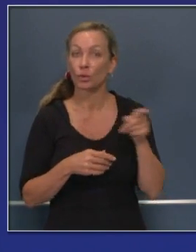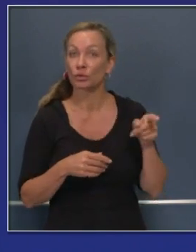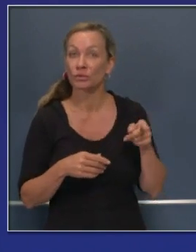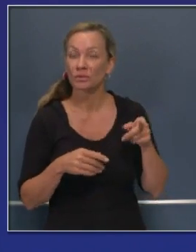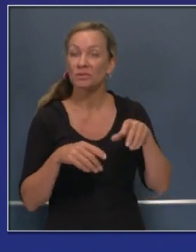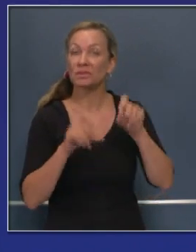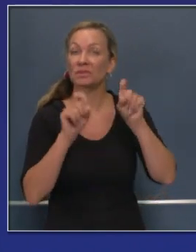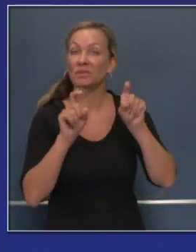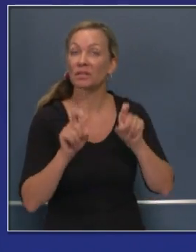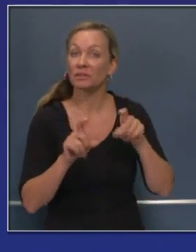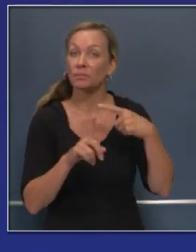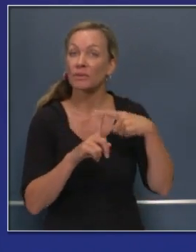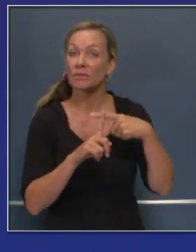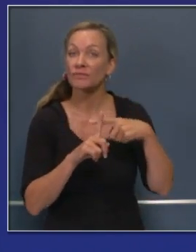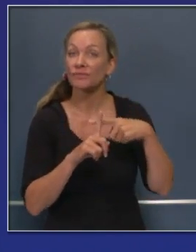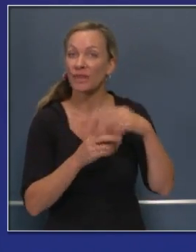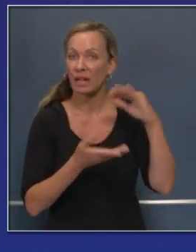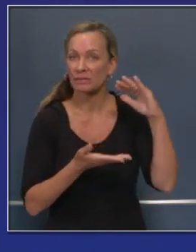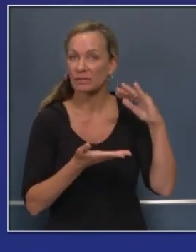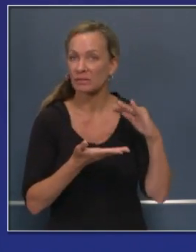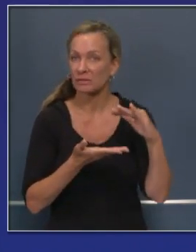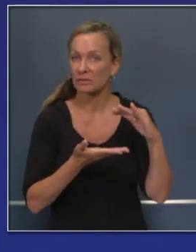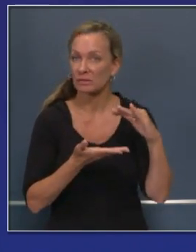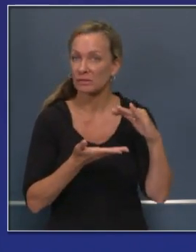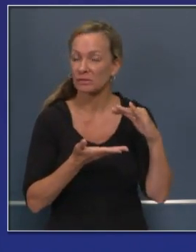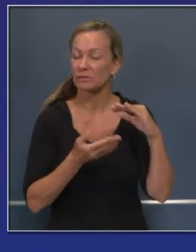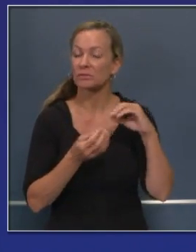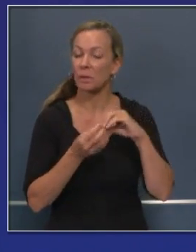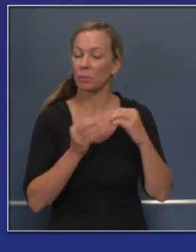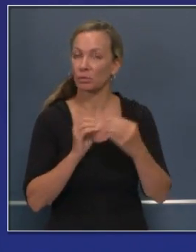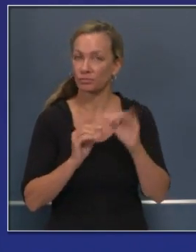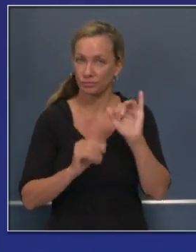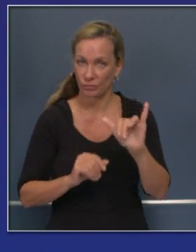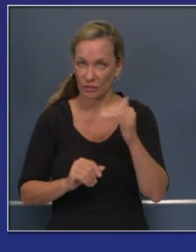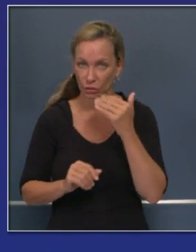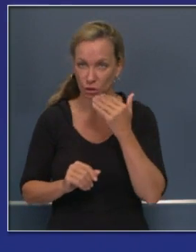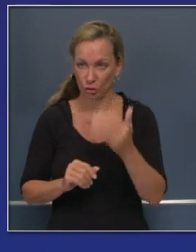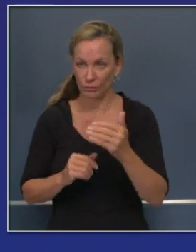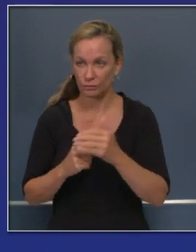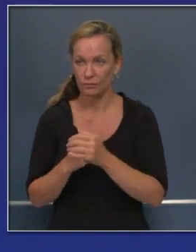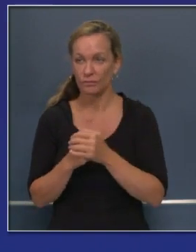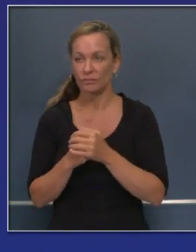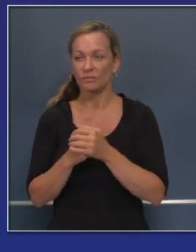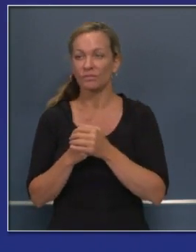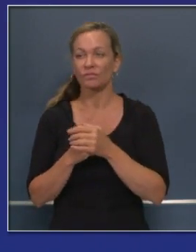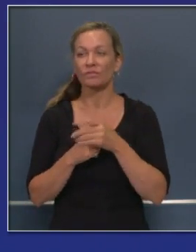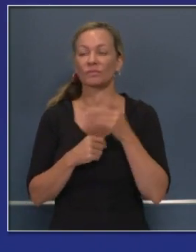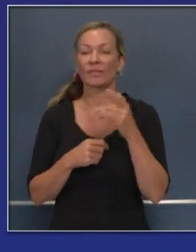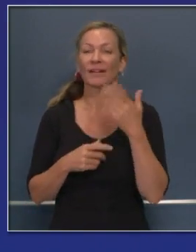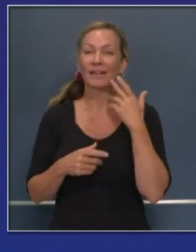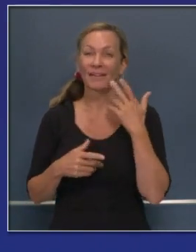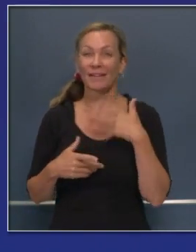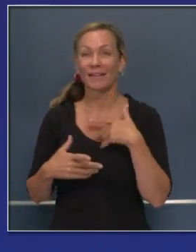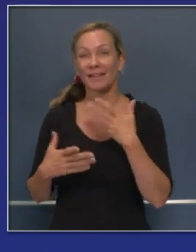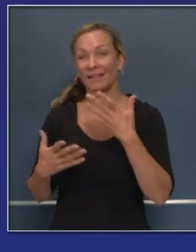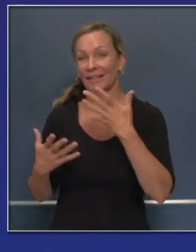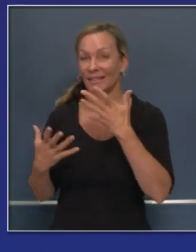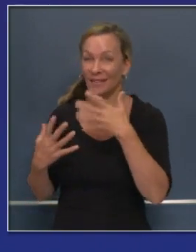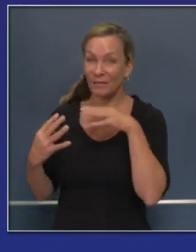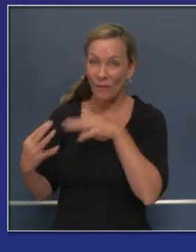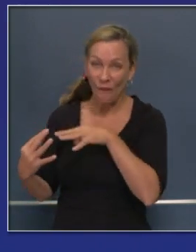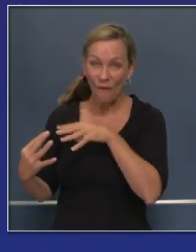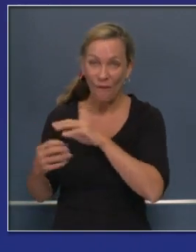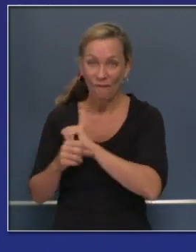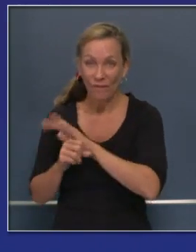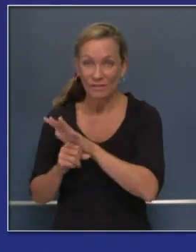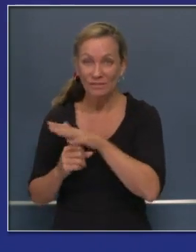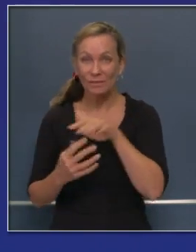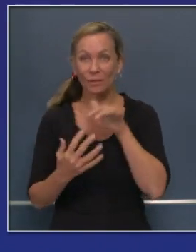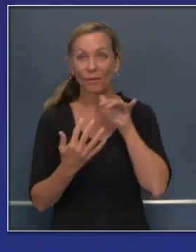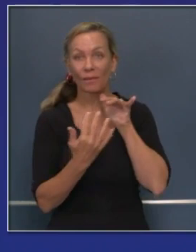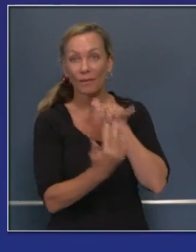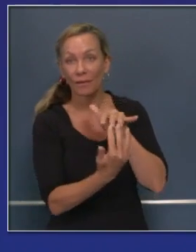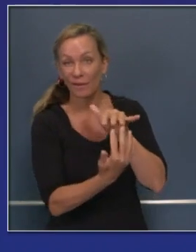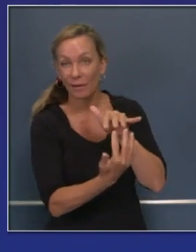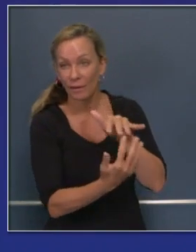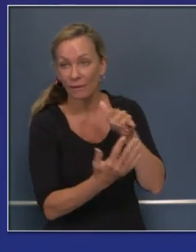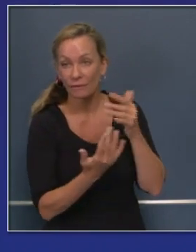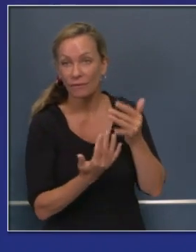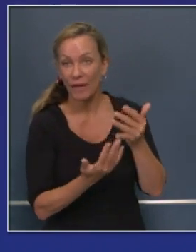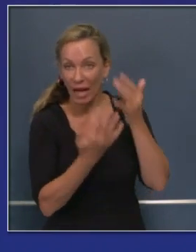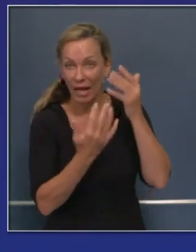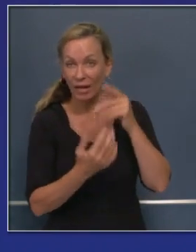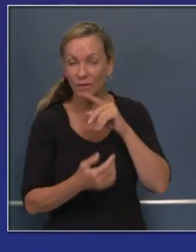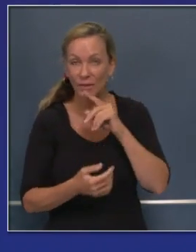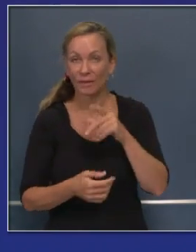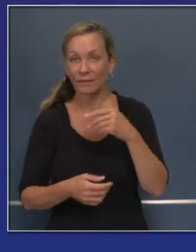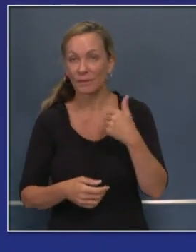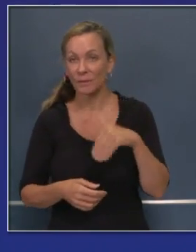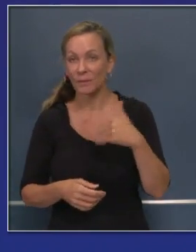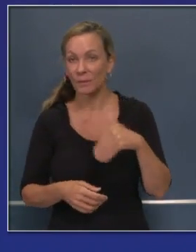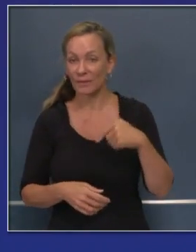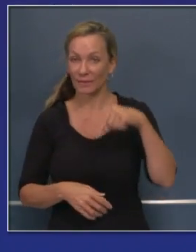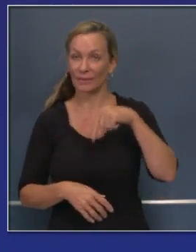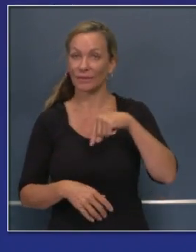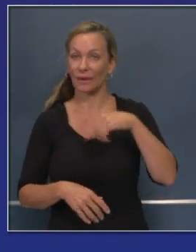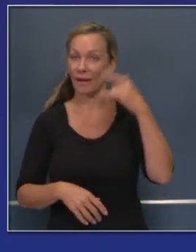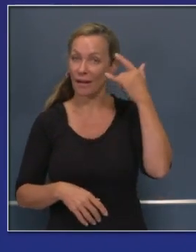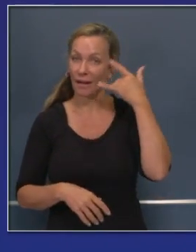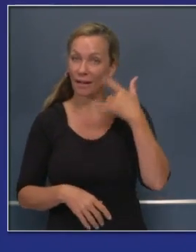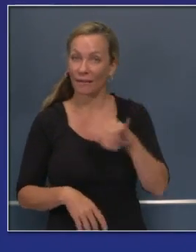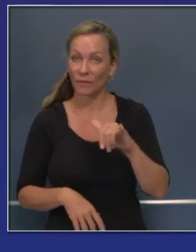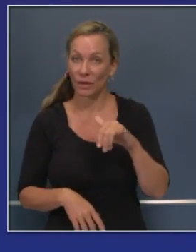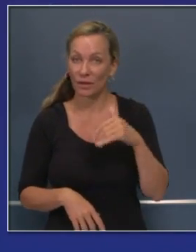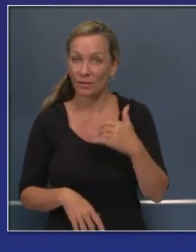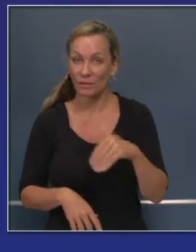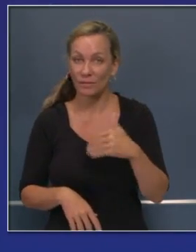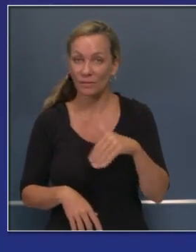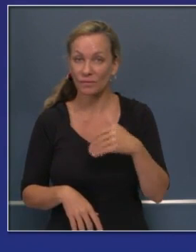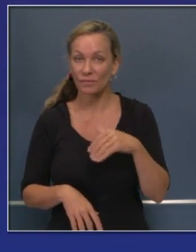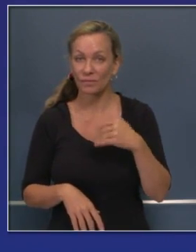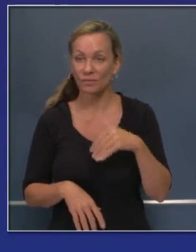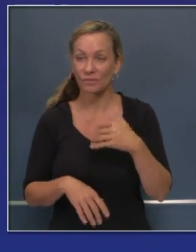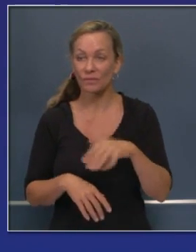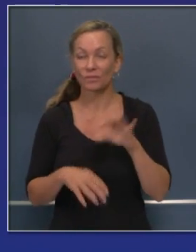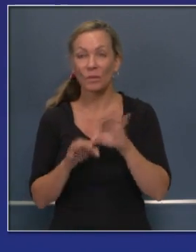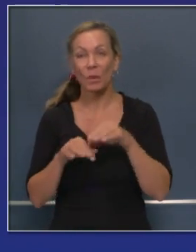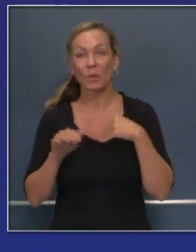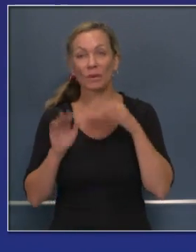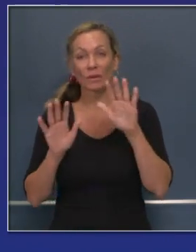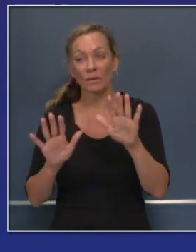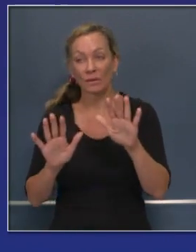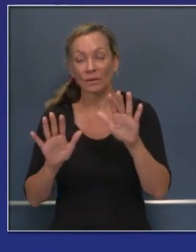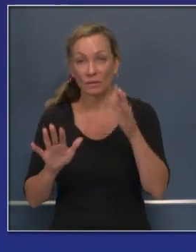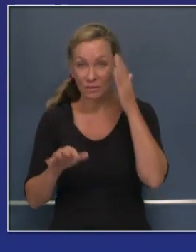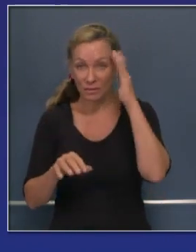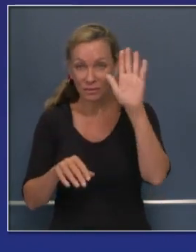POSITIVITY RATES, AND CONTINUING VIGILANCE IN THIS VERY DIFFICULT TIME WHEN WE ARE BATTLING THIS PANDEMIC AS WE ARE BATTLING THESE WILDFIRES UP AND DOWN THE STATE OF CALIFORNIA.